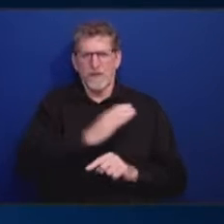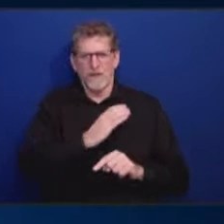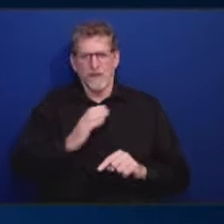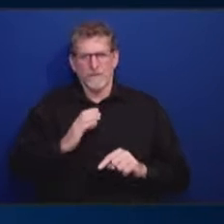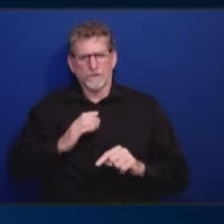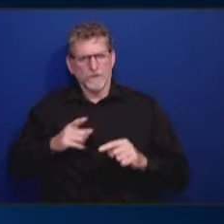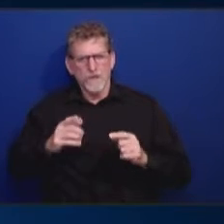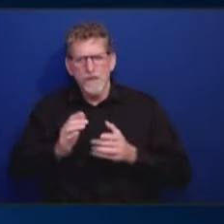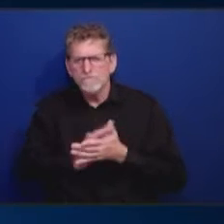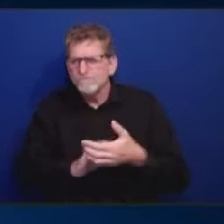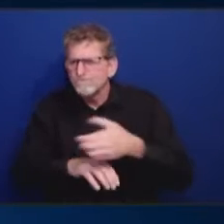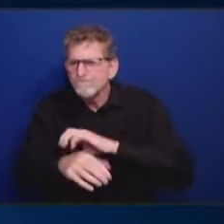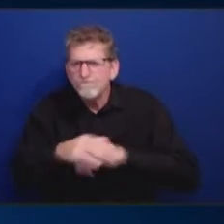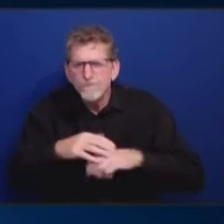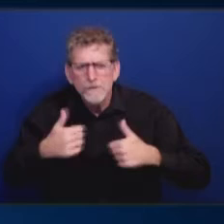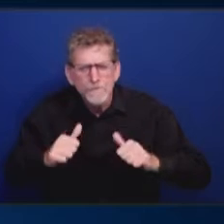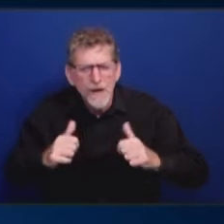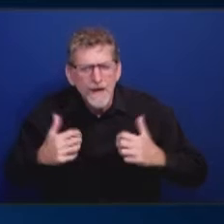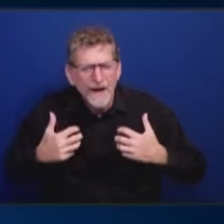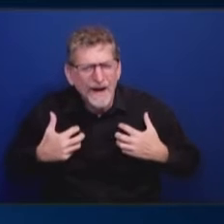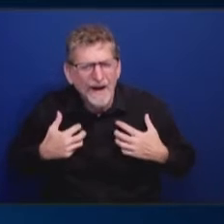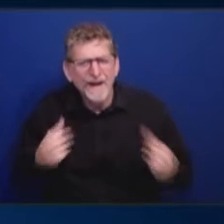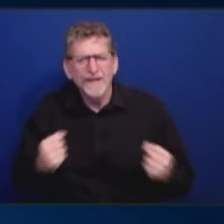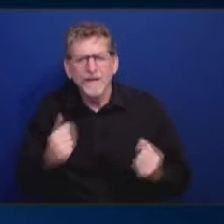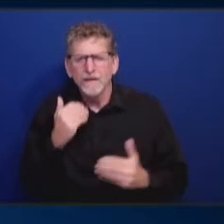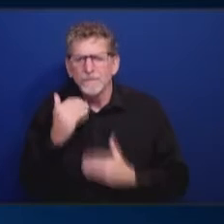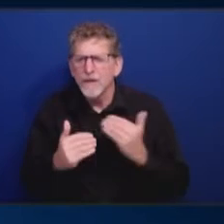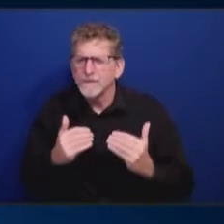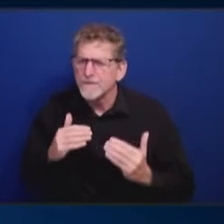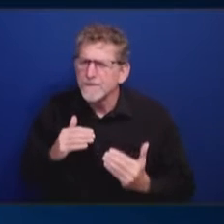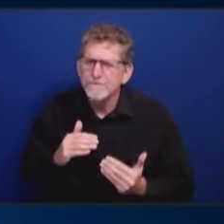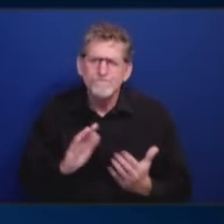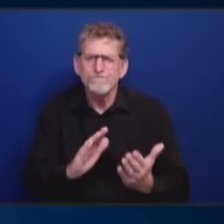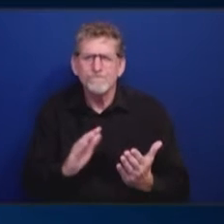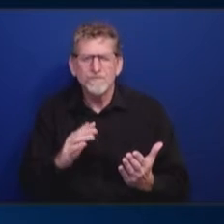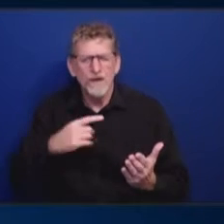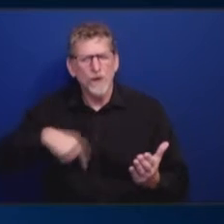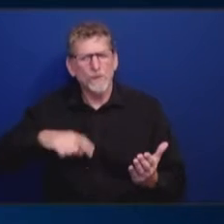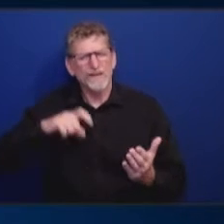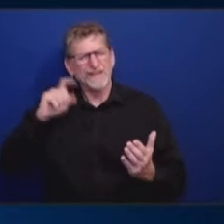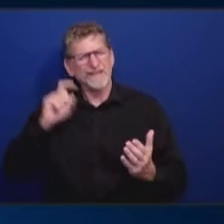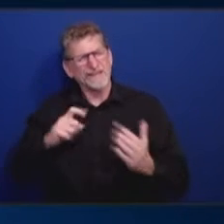need to be showing, from years, from decades, really